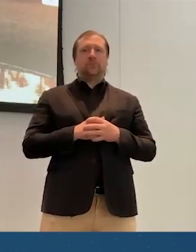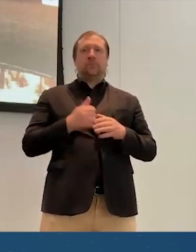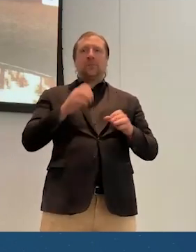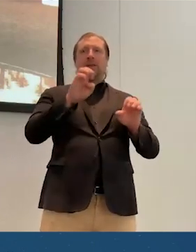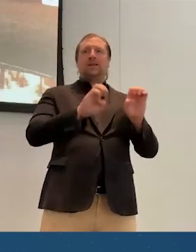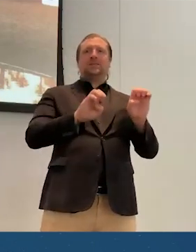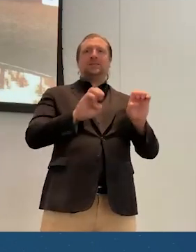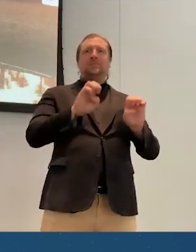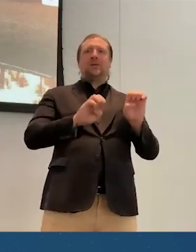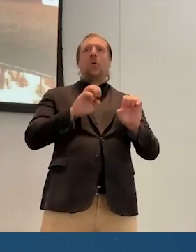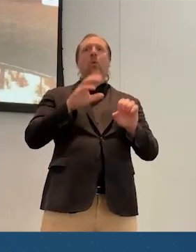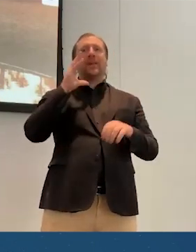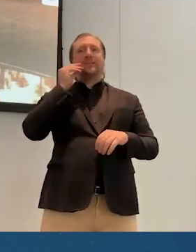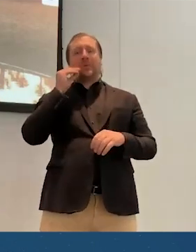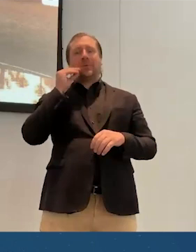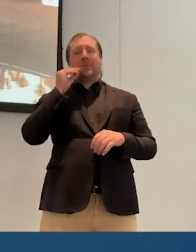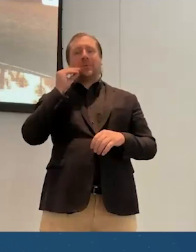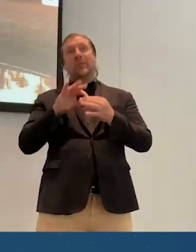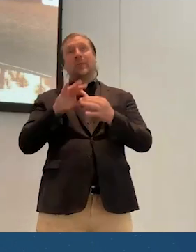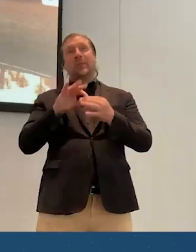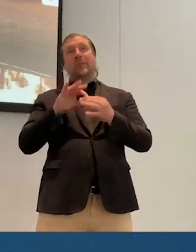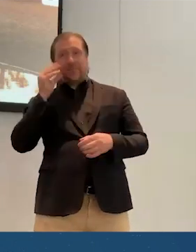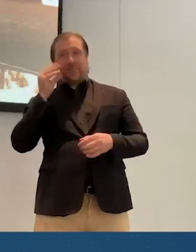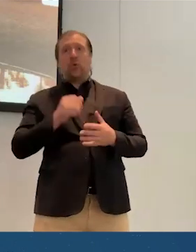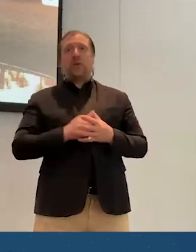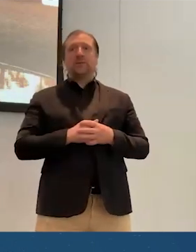For the mental model of walking, there